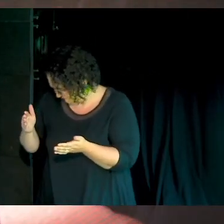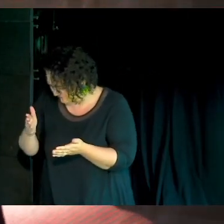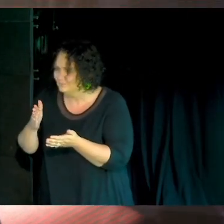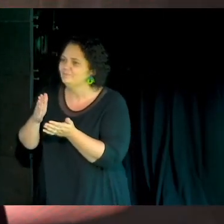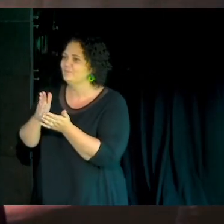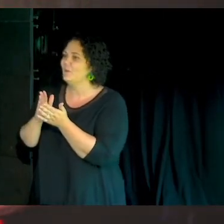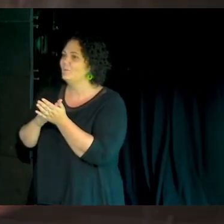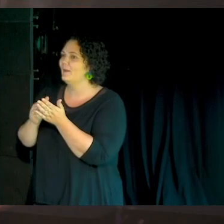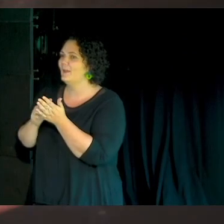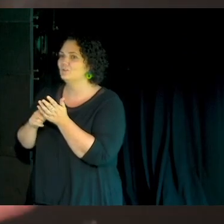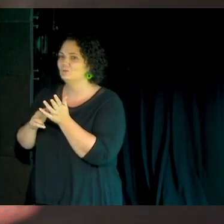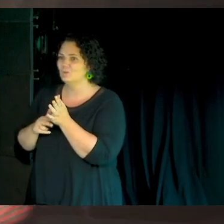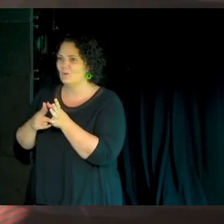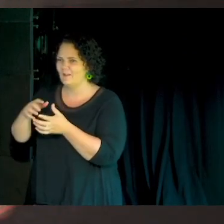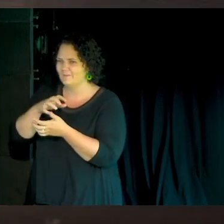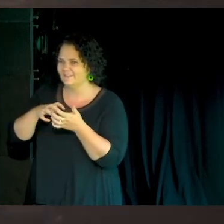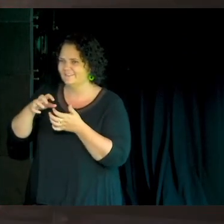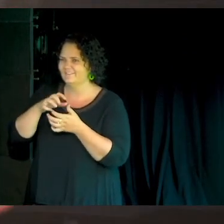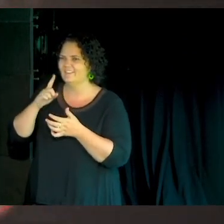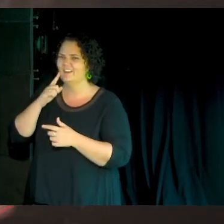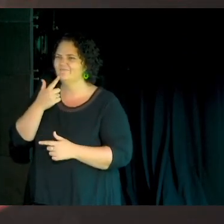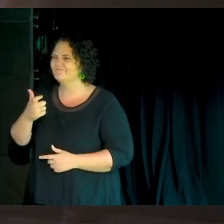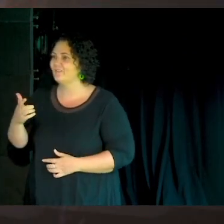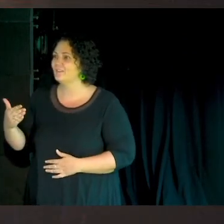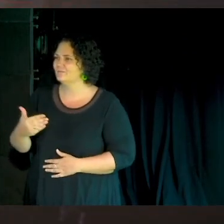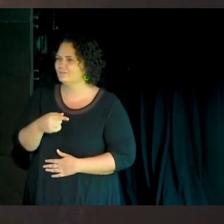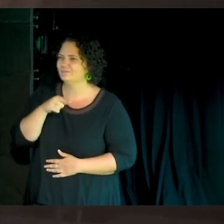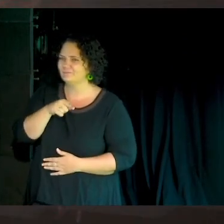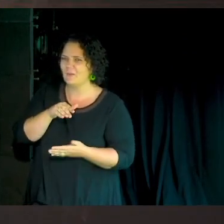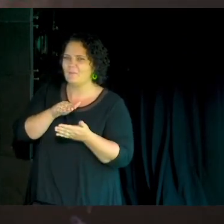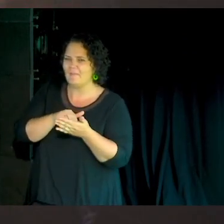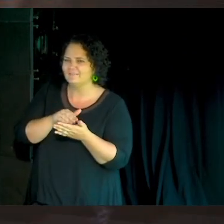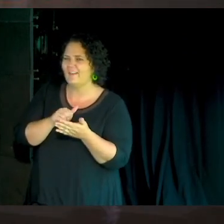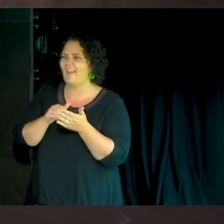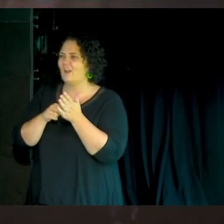best part about the two nice and the butter to the butter mayo everything in the toilet